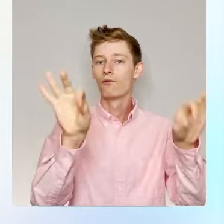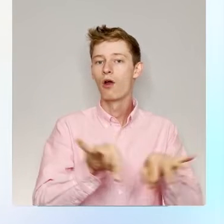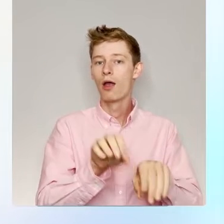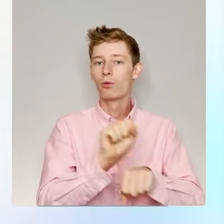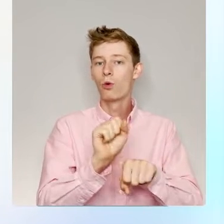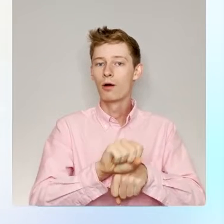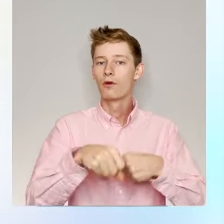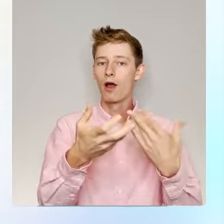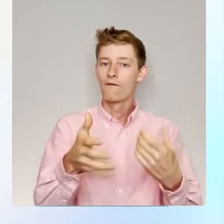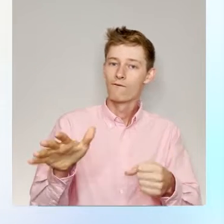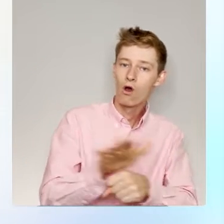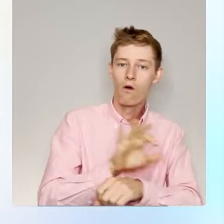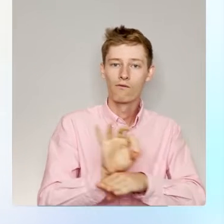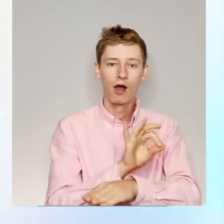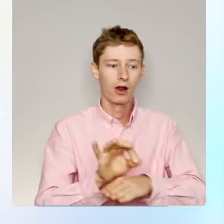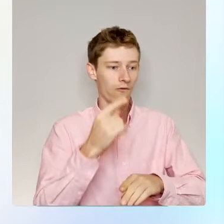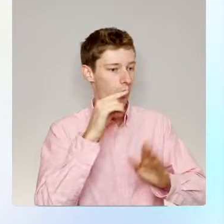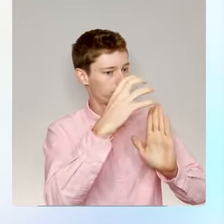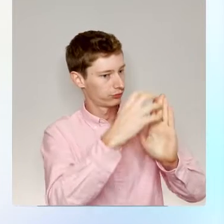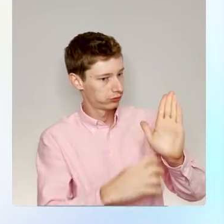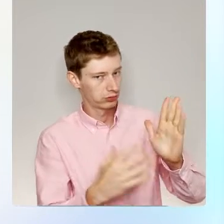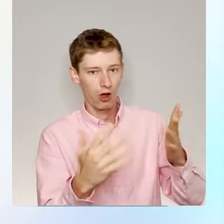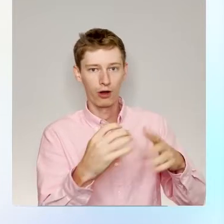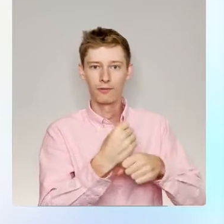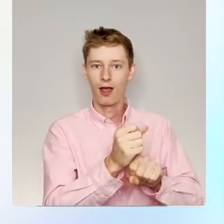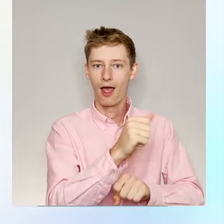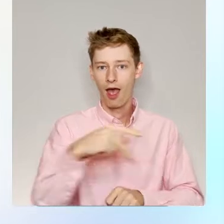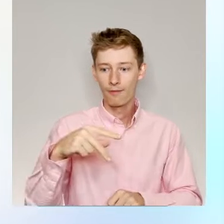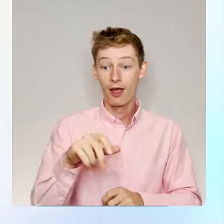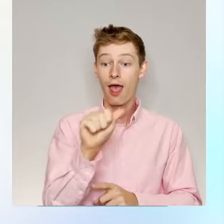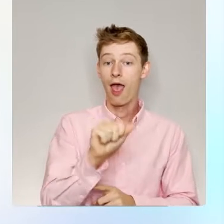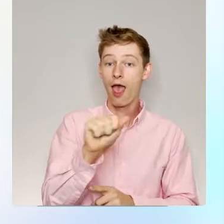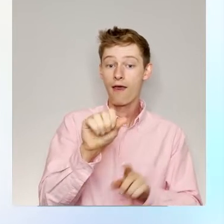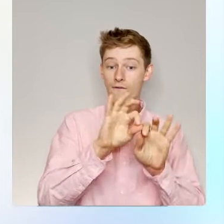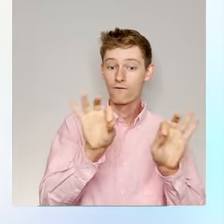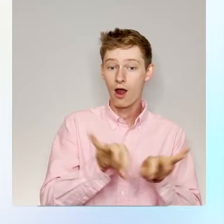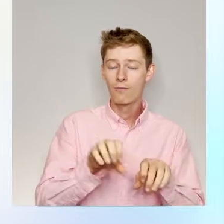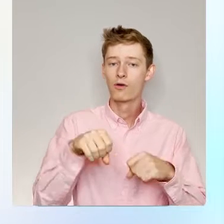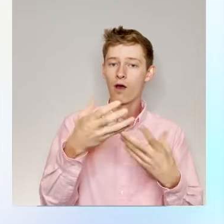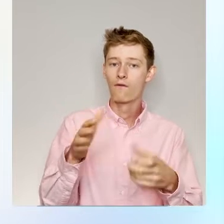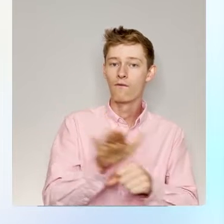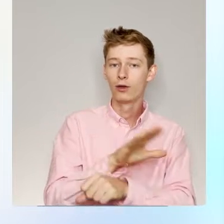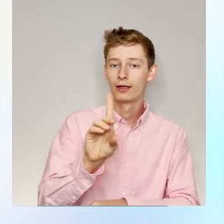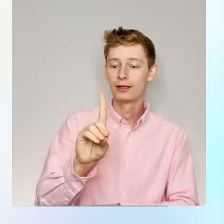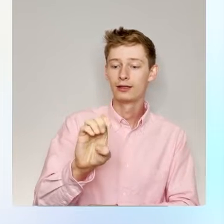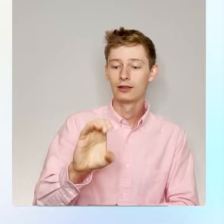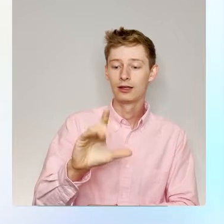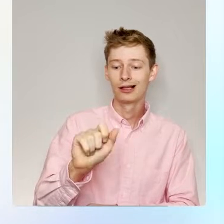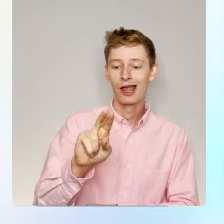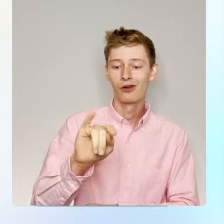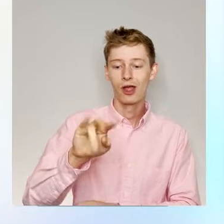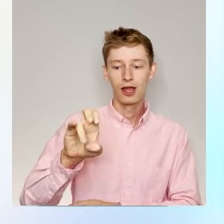which adds a fully declarative structure on top of Three.js. This lets you author HTML-like content that shows up as a 3D scene,